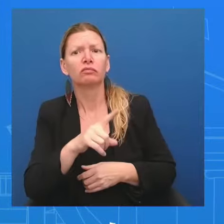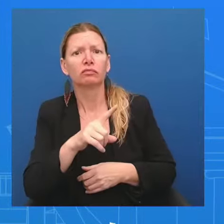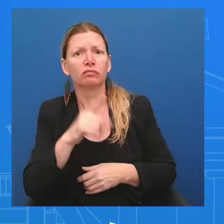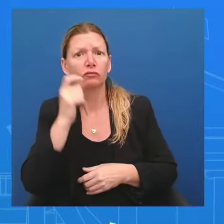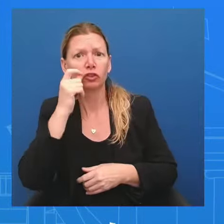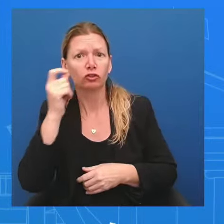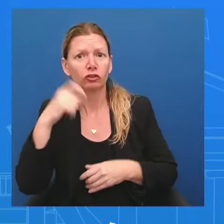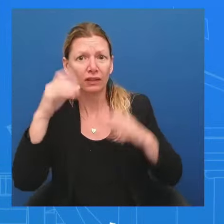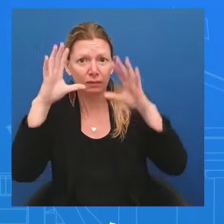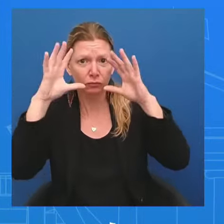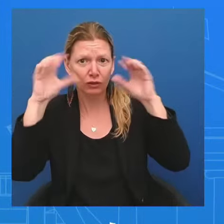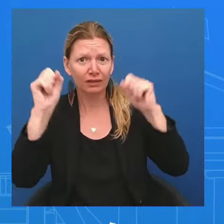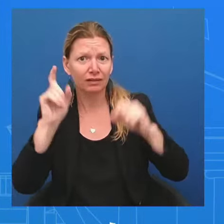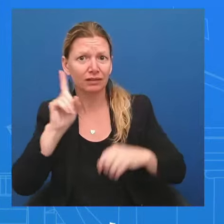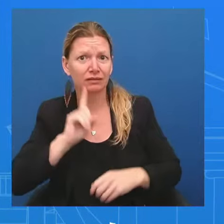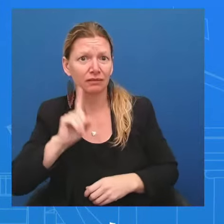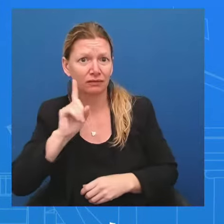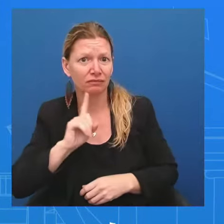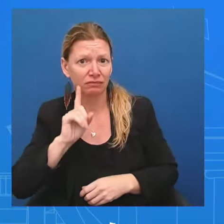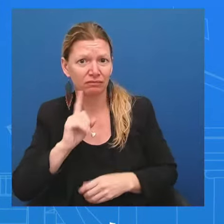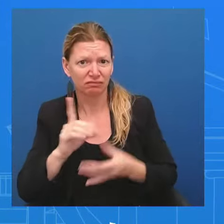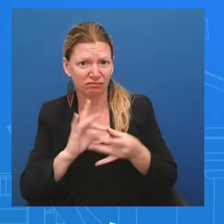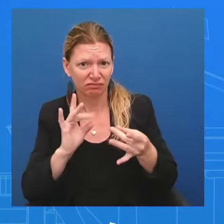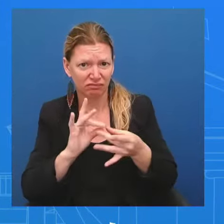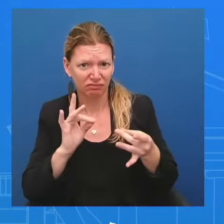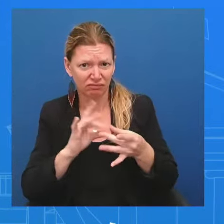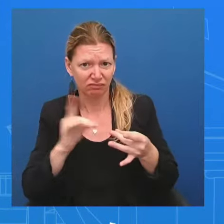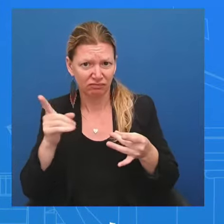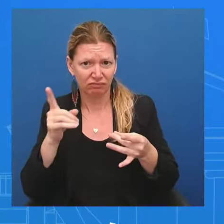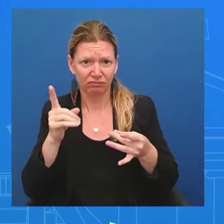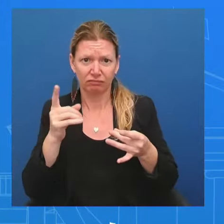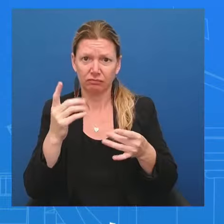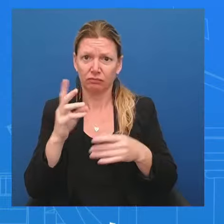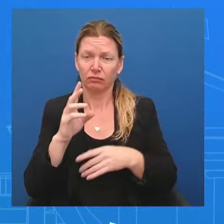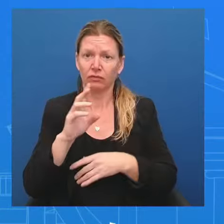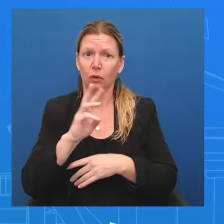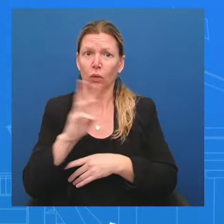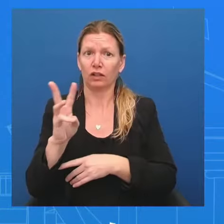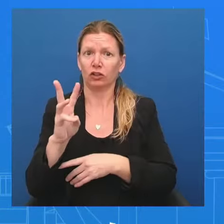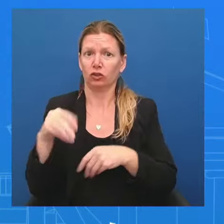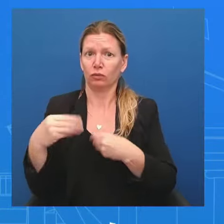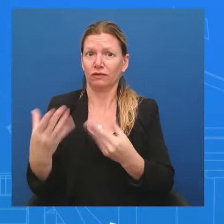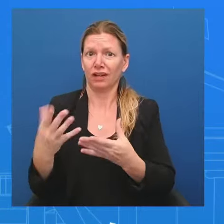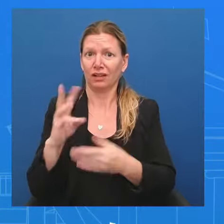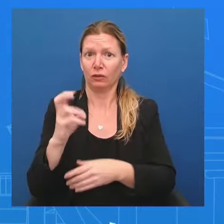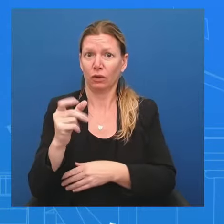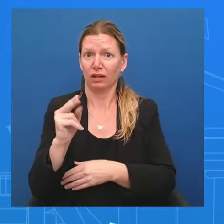to strike military targets inside Russia is essential for their success. He says he's appealed to senior US officials